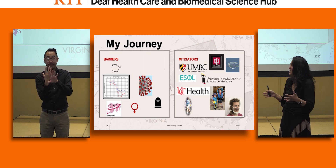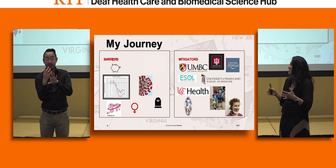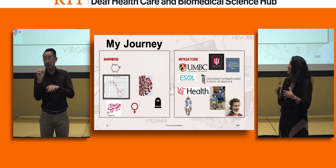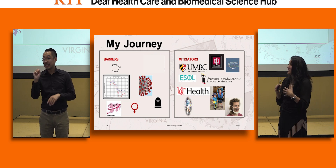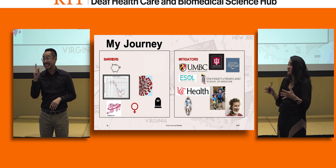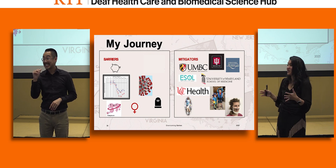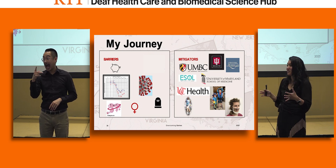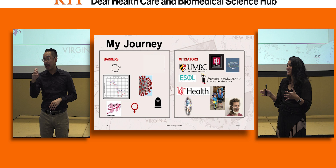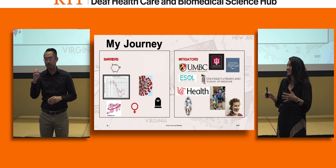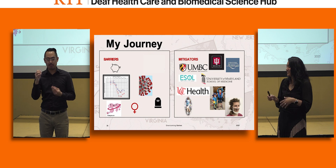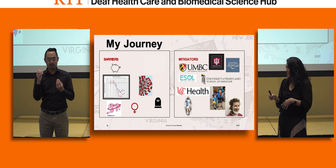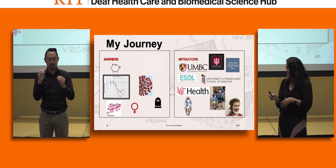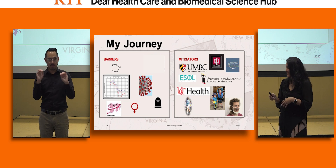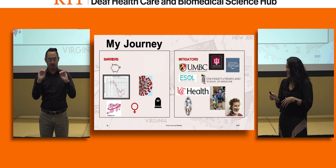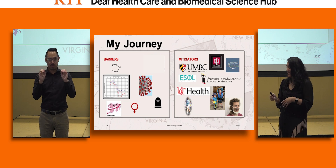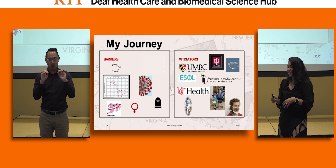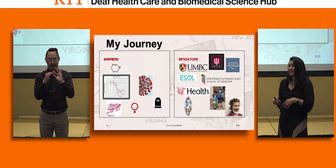with no captions,